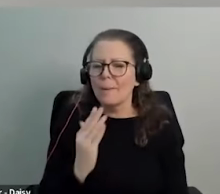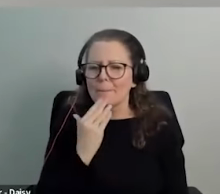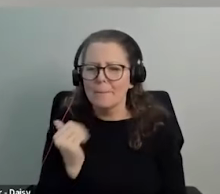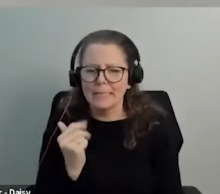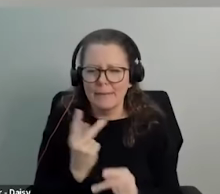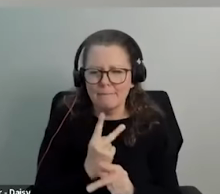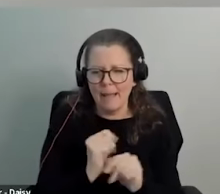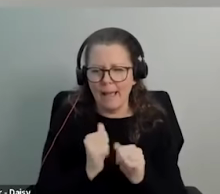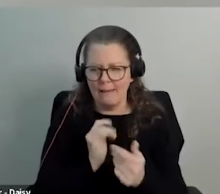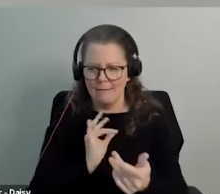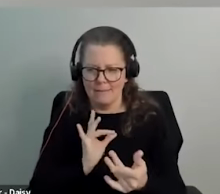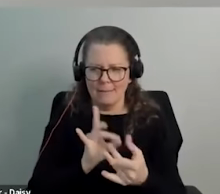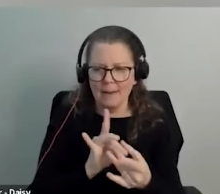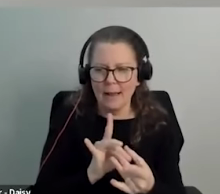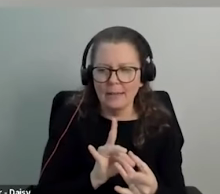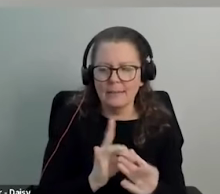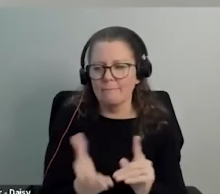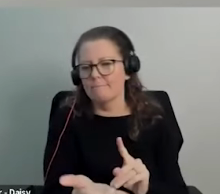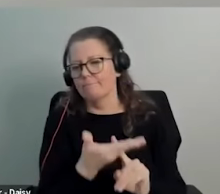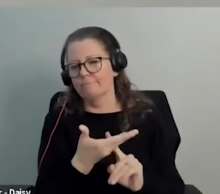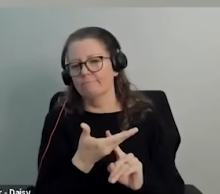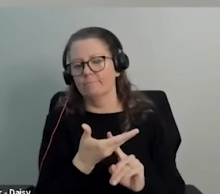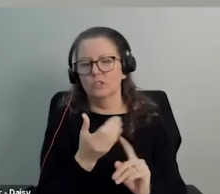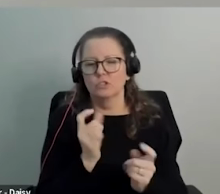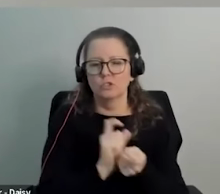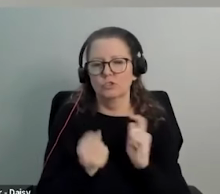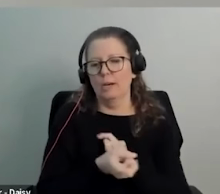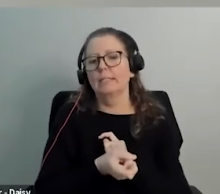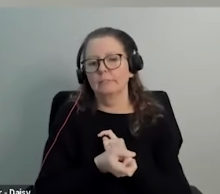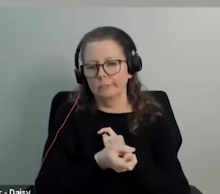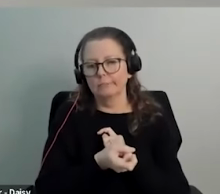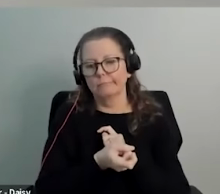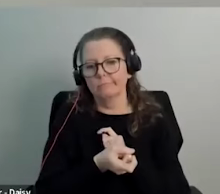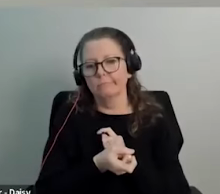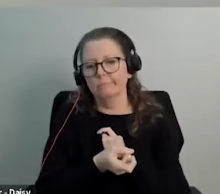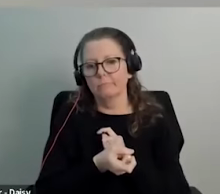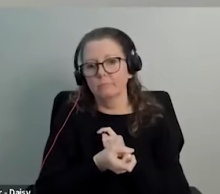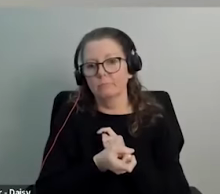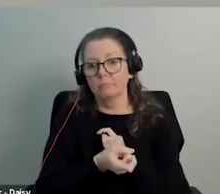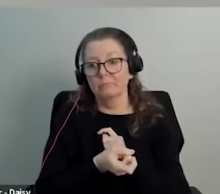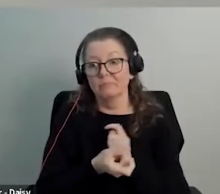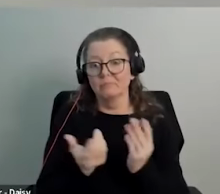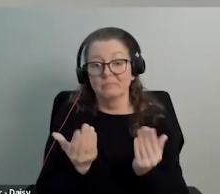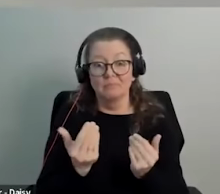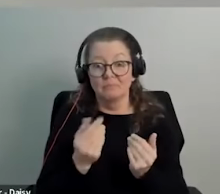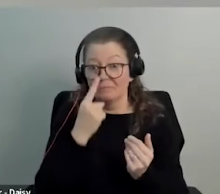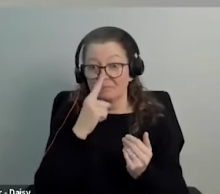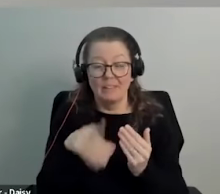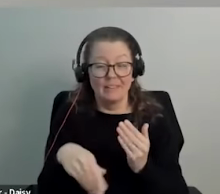and what's gonna convince somebody to make that change. But yeah, would love others tips. This is a constant challenge